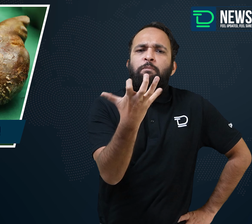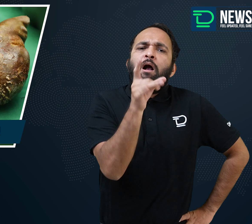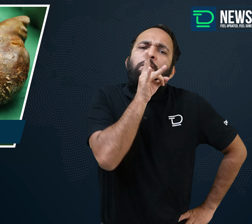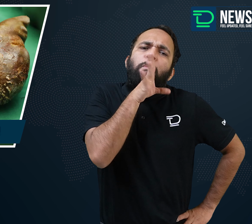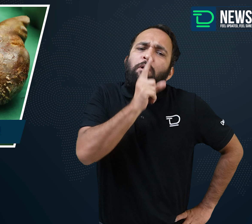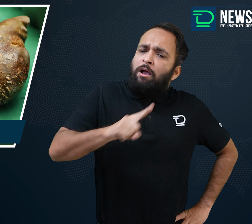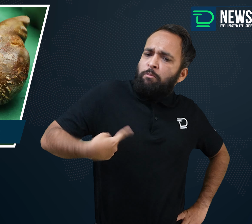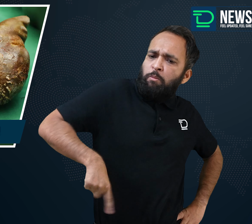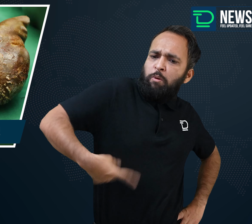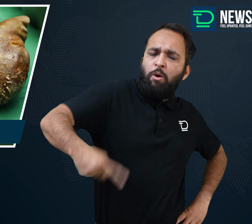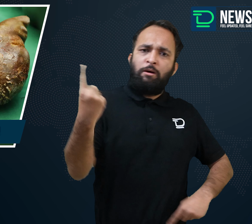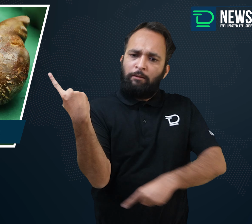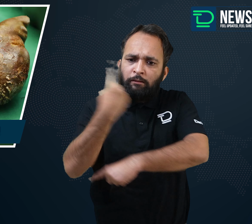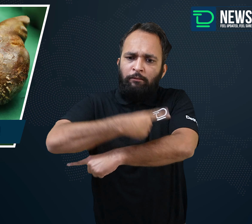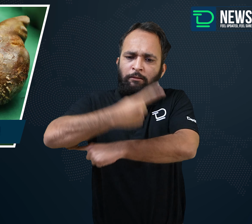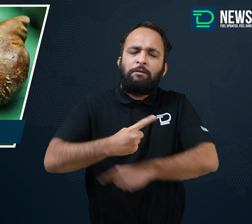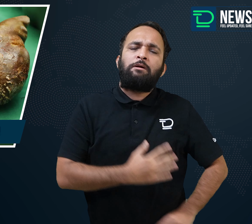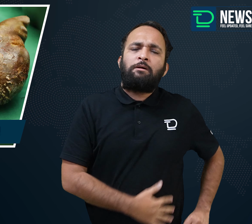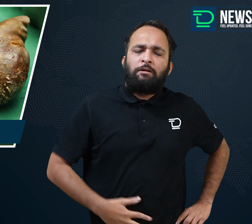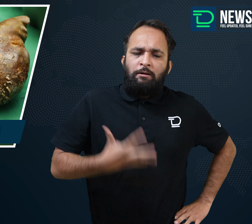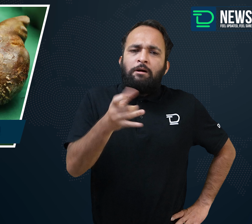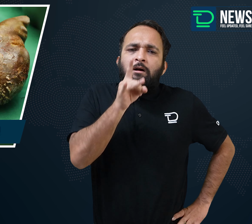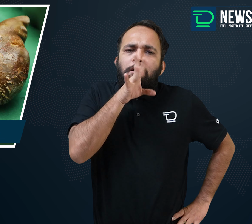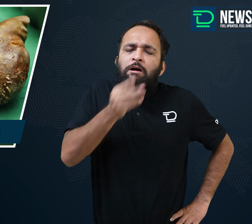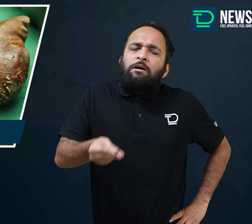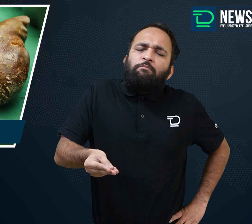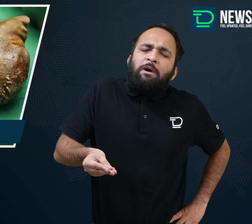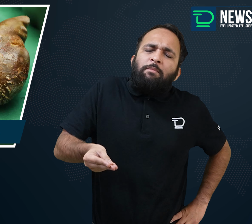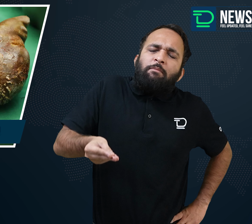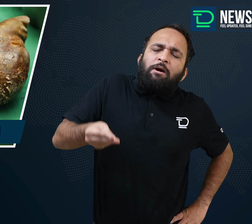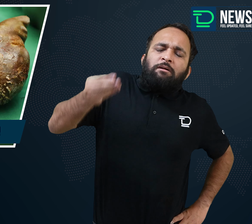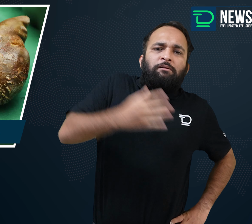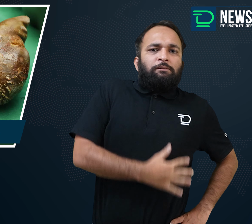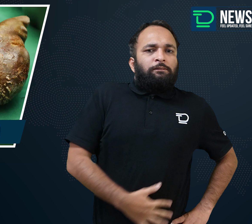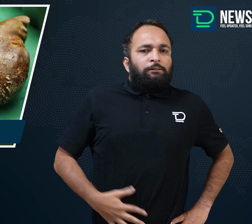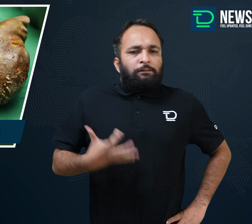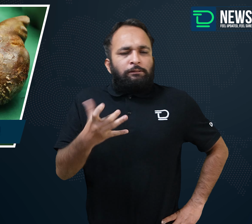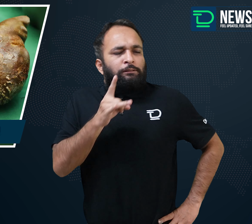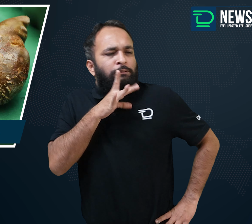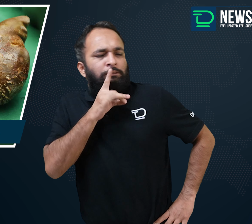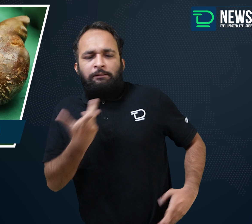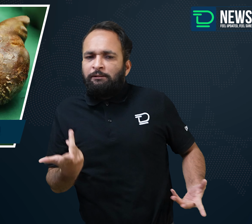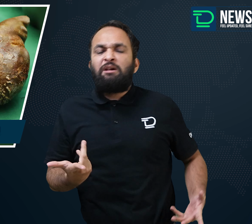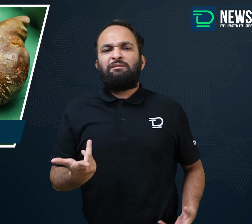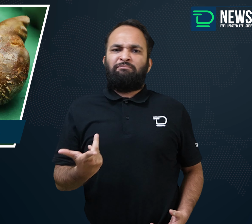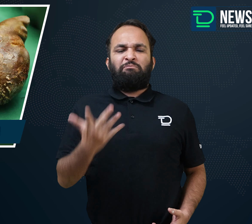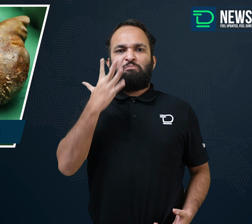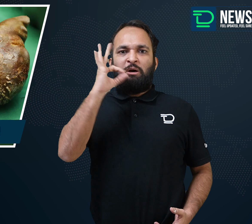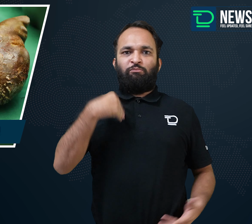He has been suffering from stomach pain for many days.